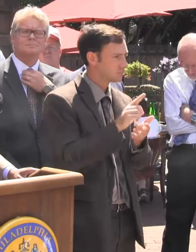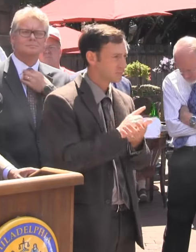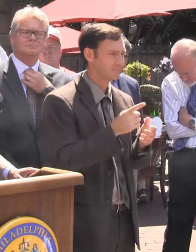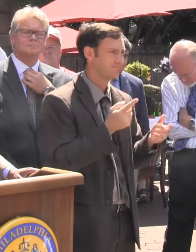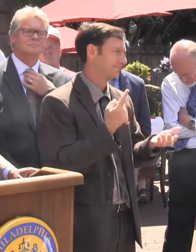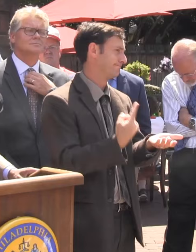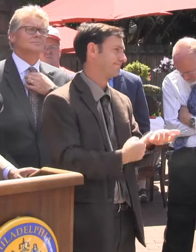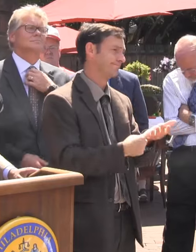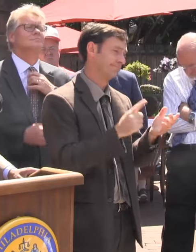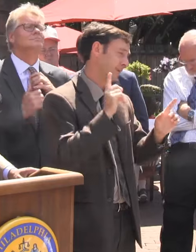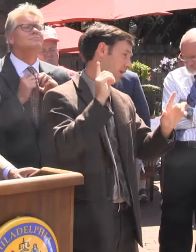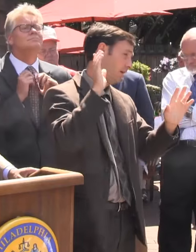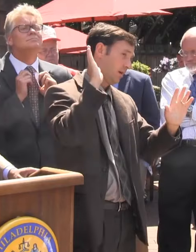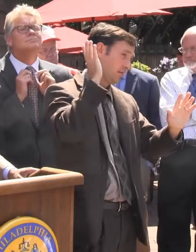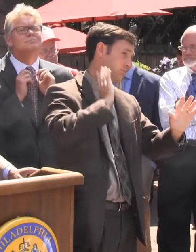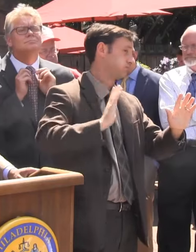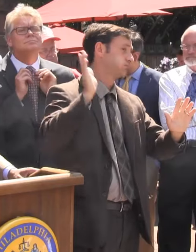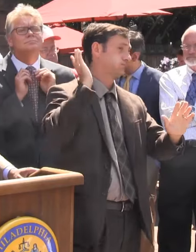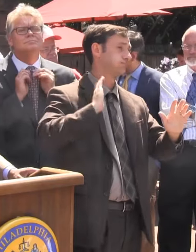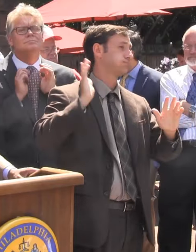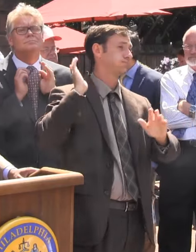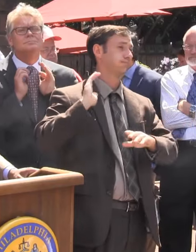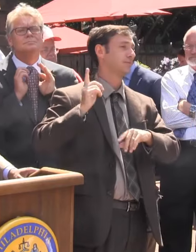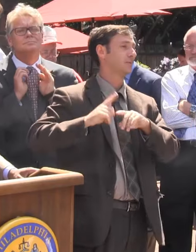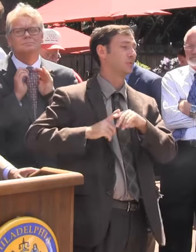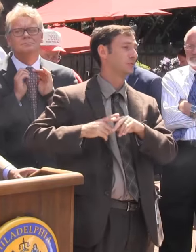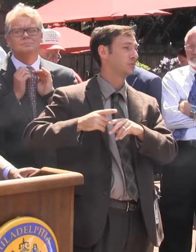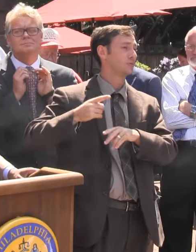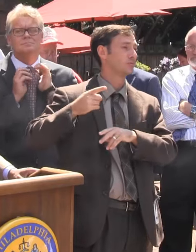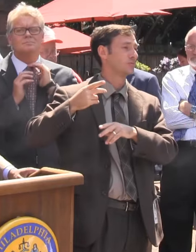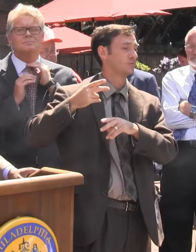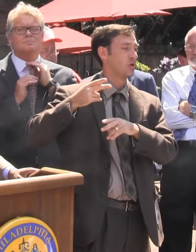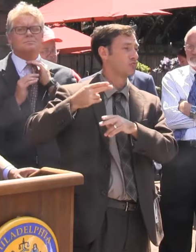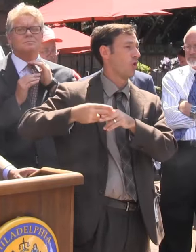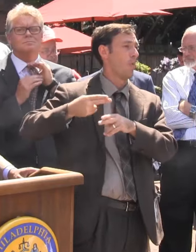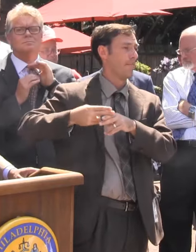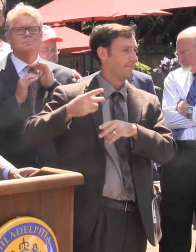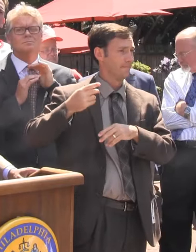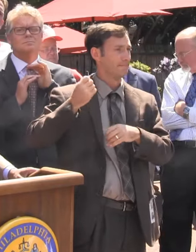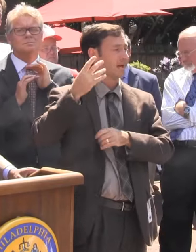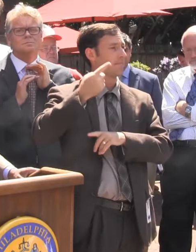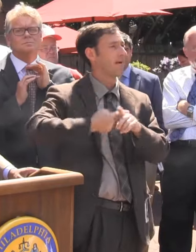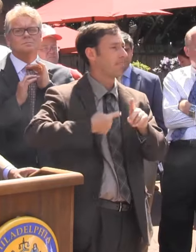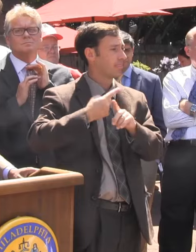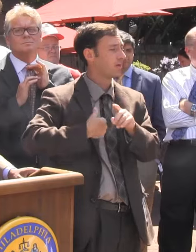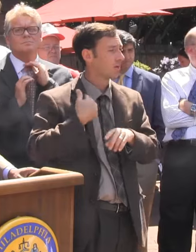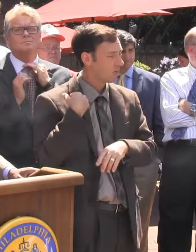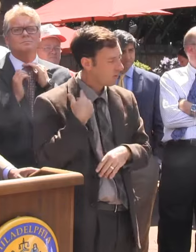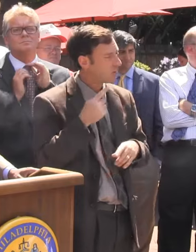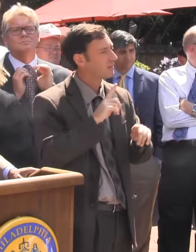way back to Rome, which was months ago about some of the kinds of things that we might